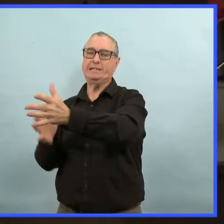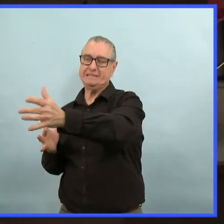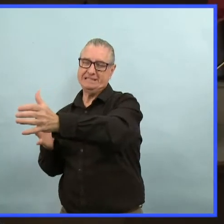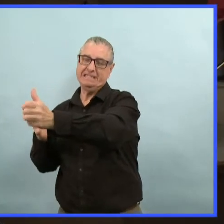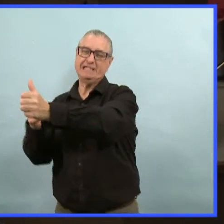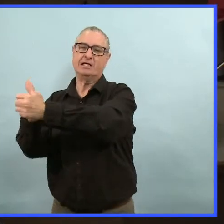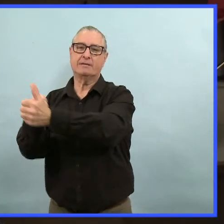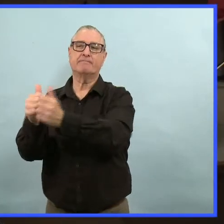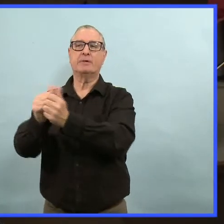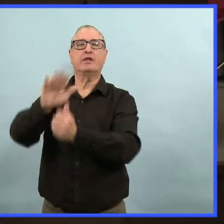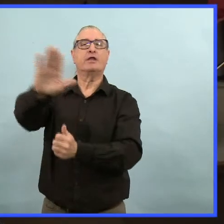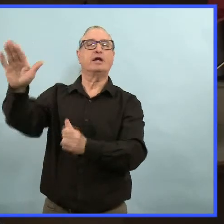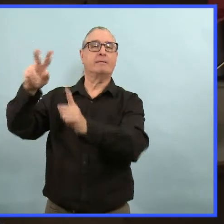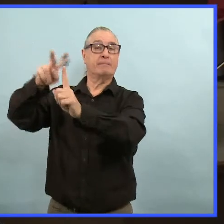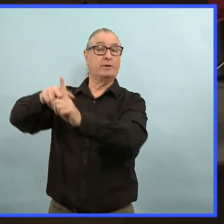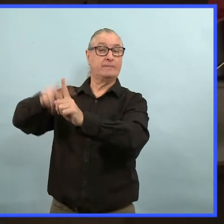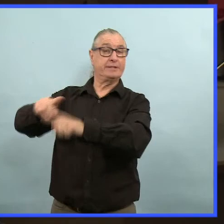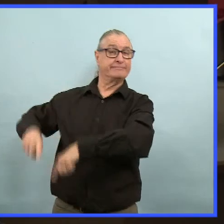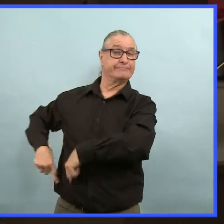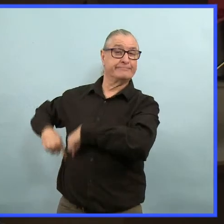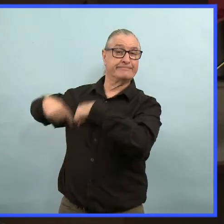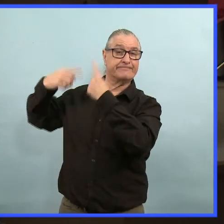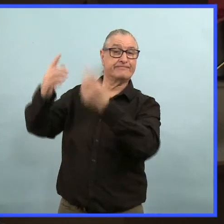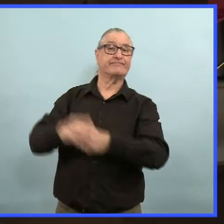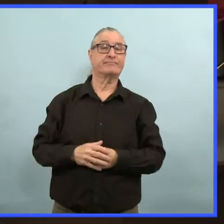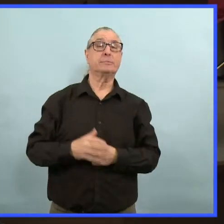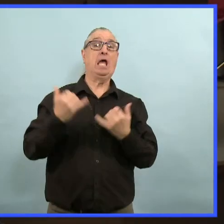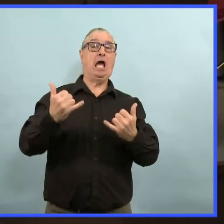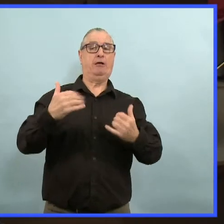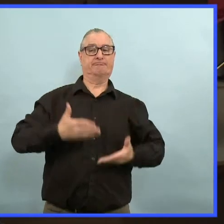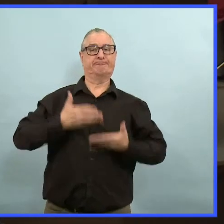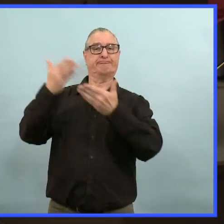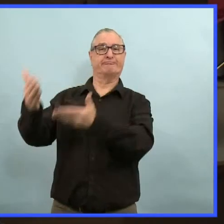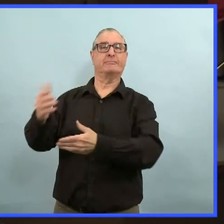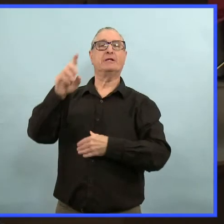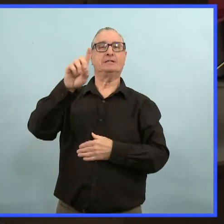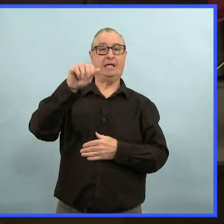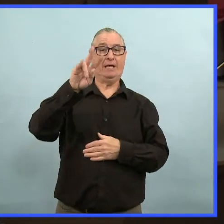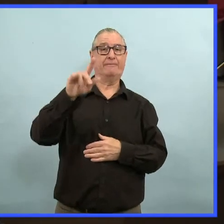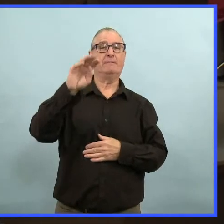david thank you minister and good morning everyone my name is david mateer and i'm the incident